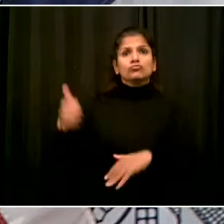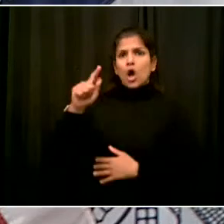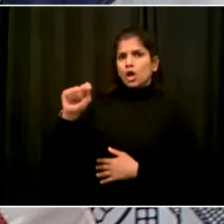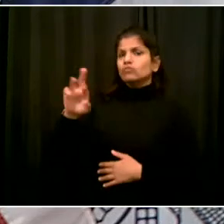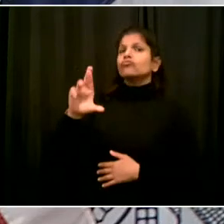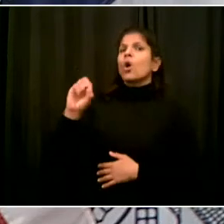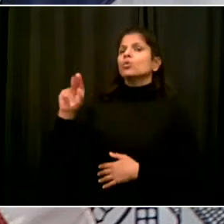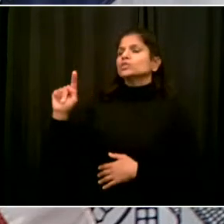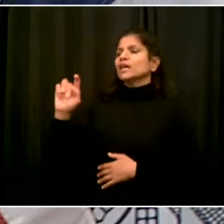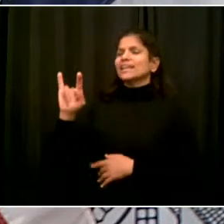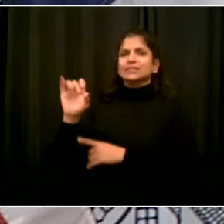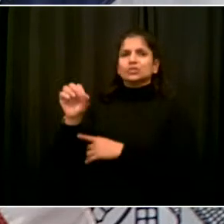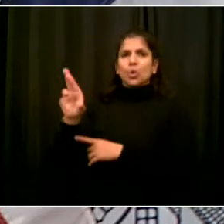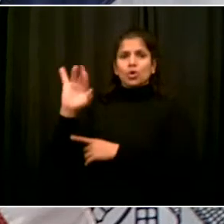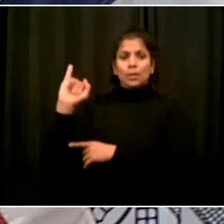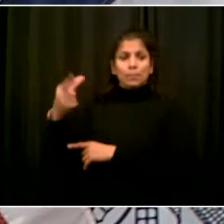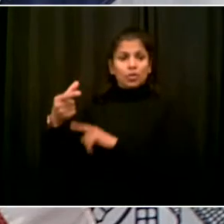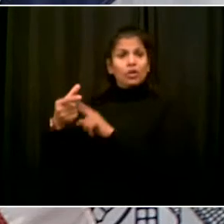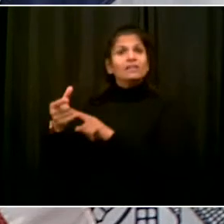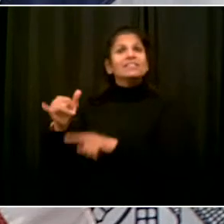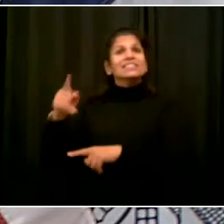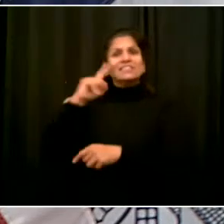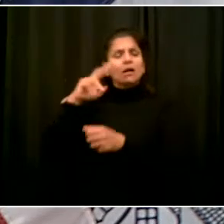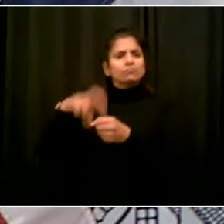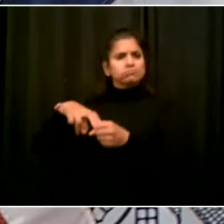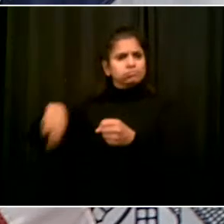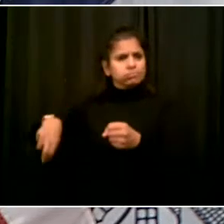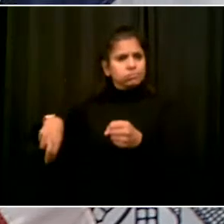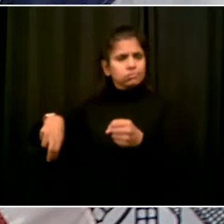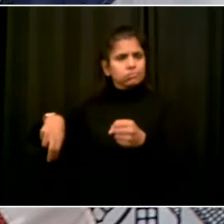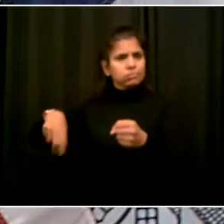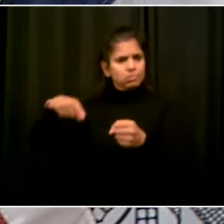BACK TO THE COCOISMMSISIERONS S SIREGNGNATION.